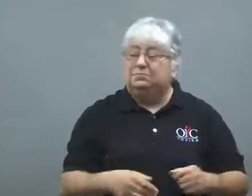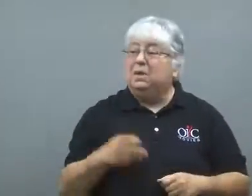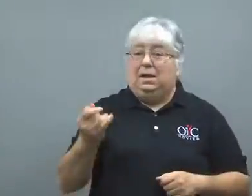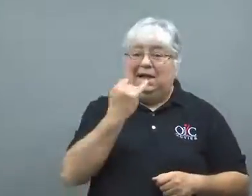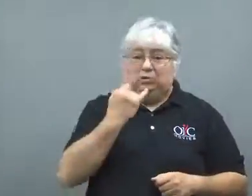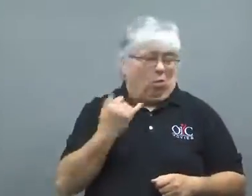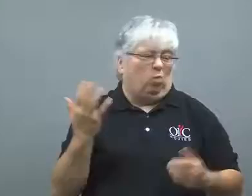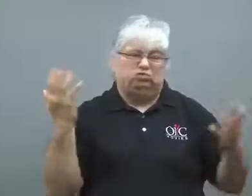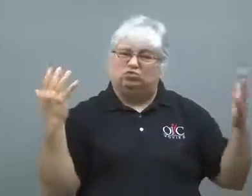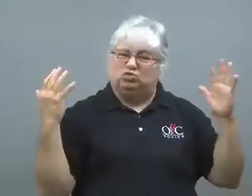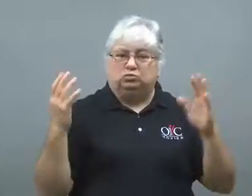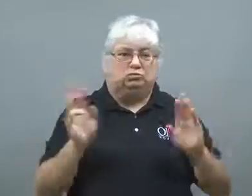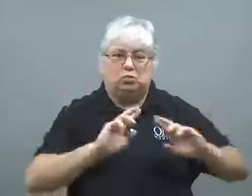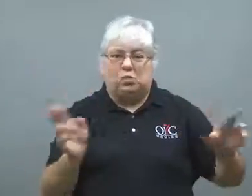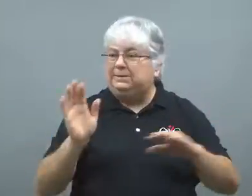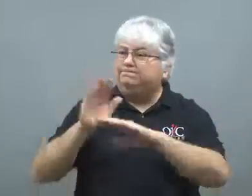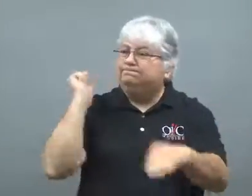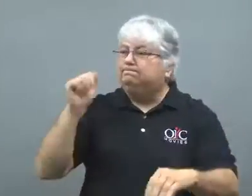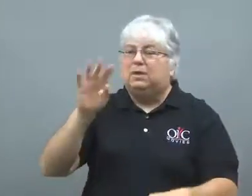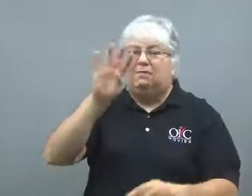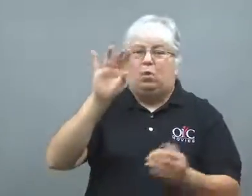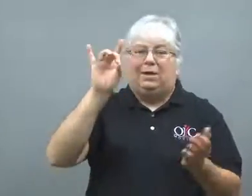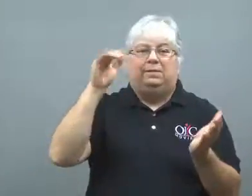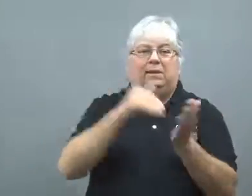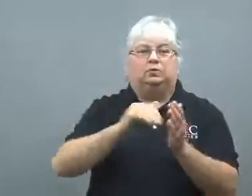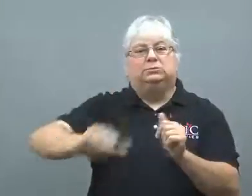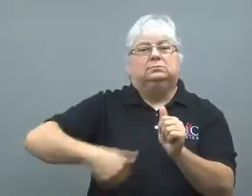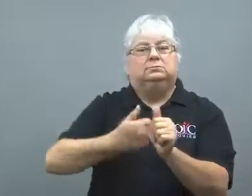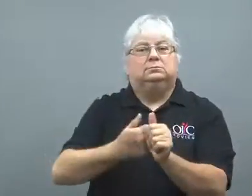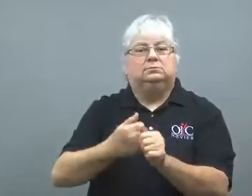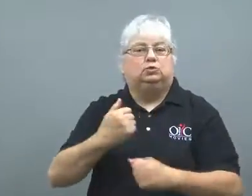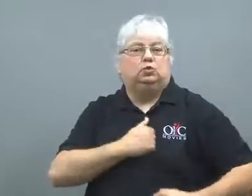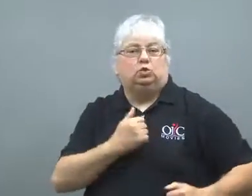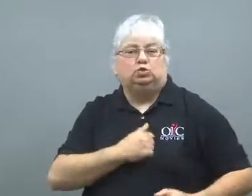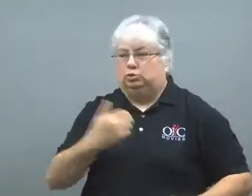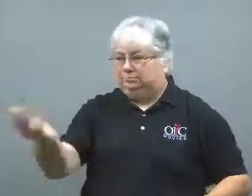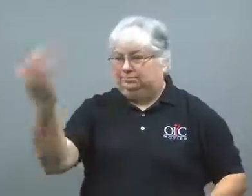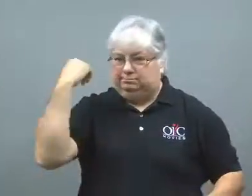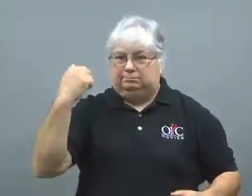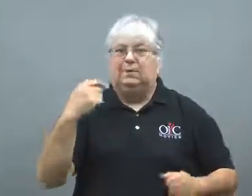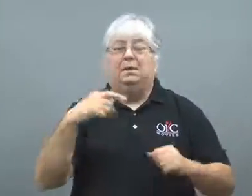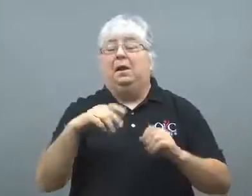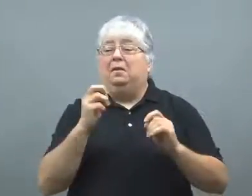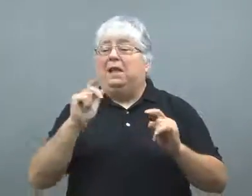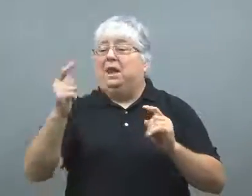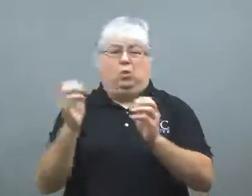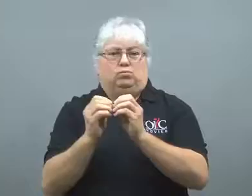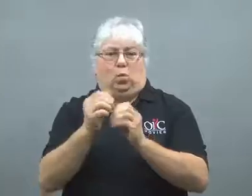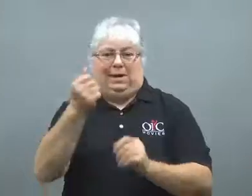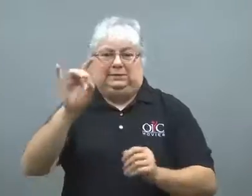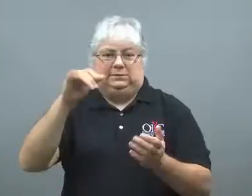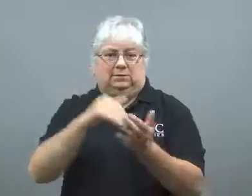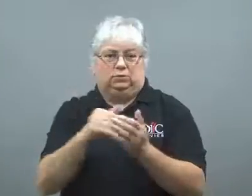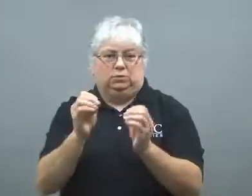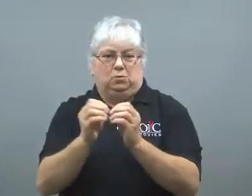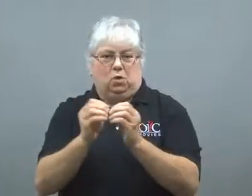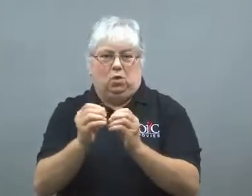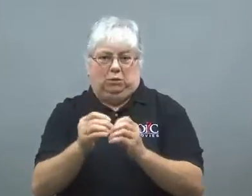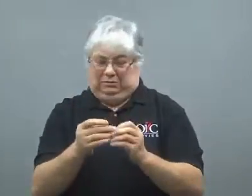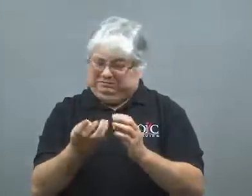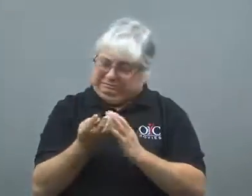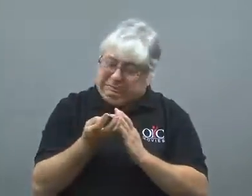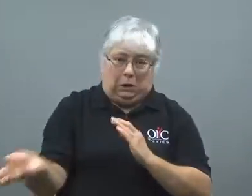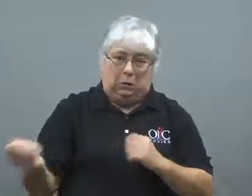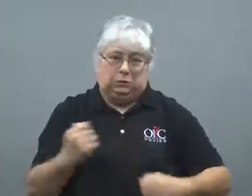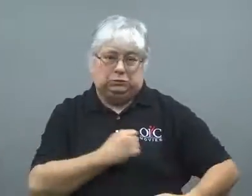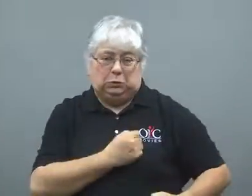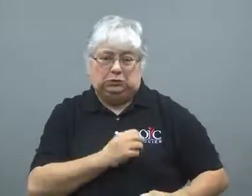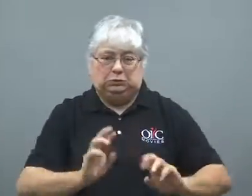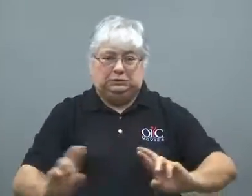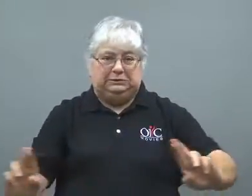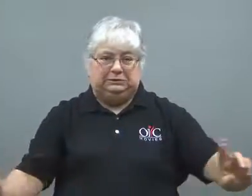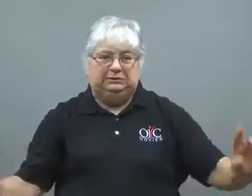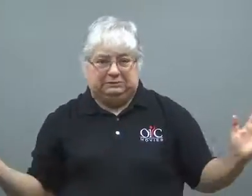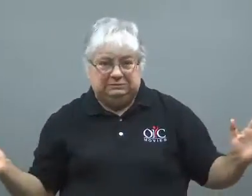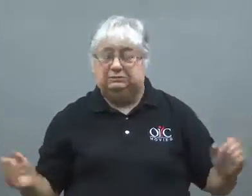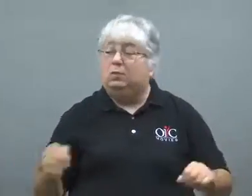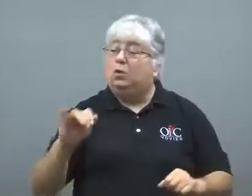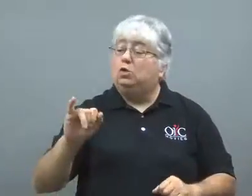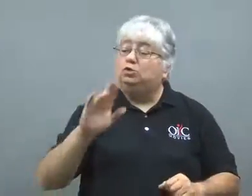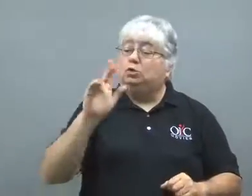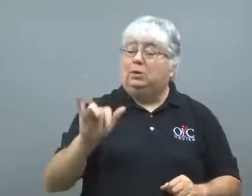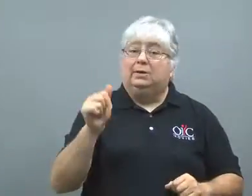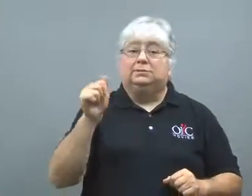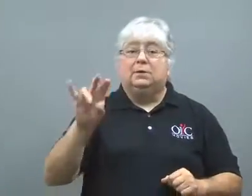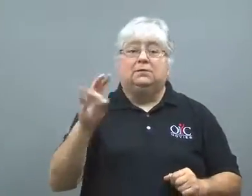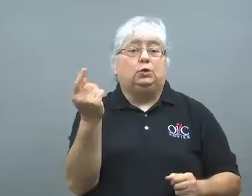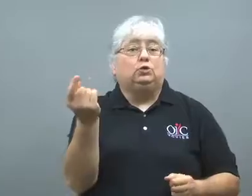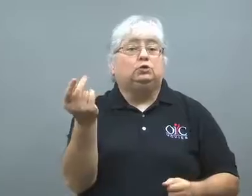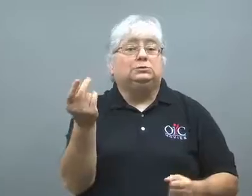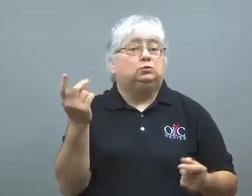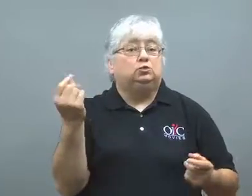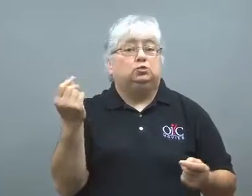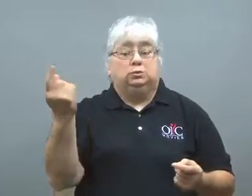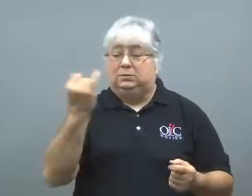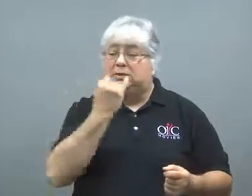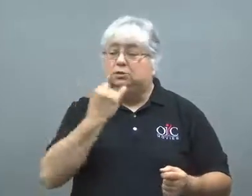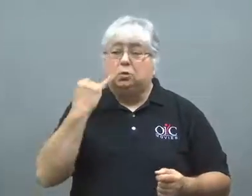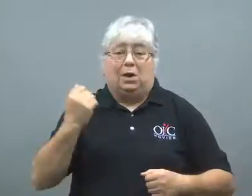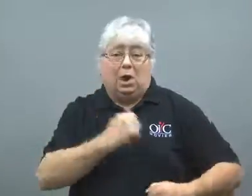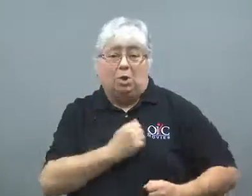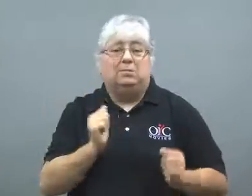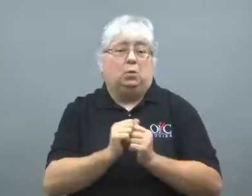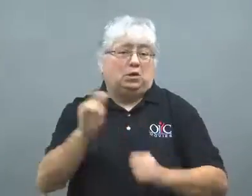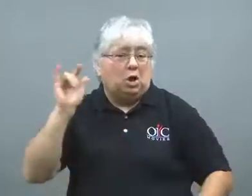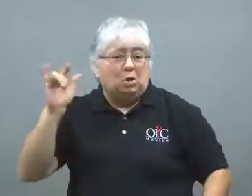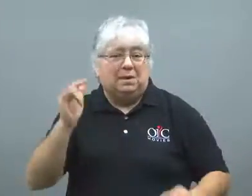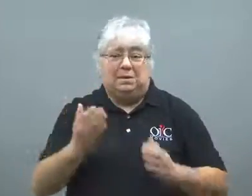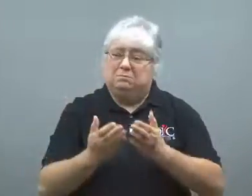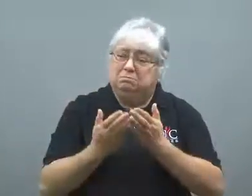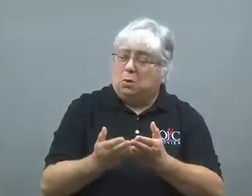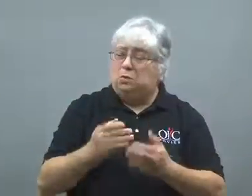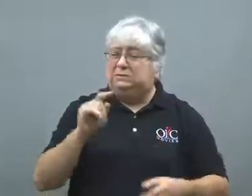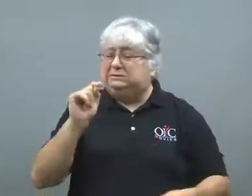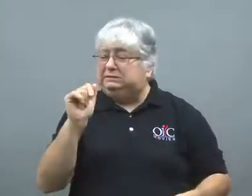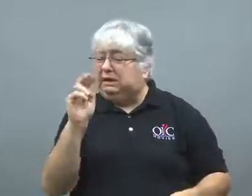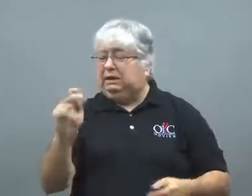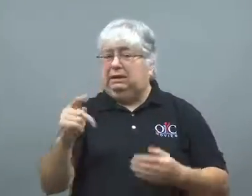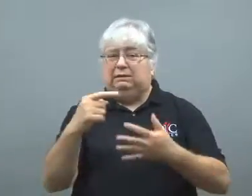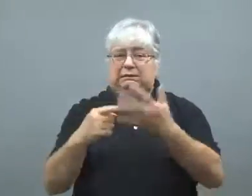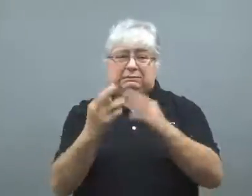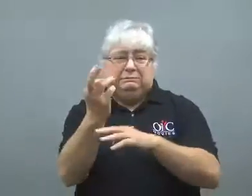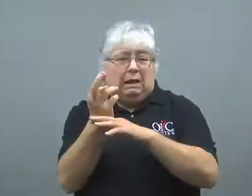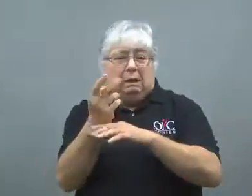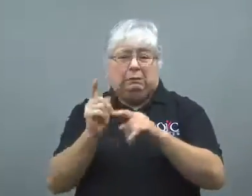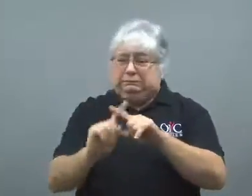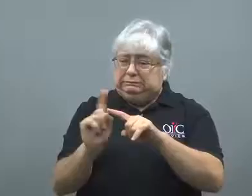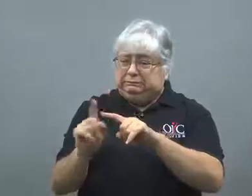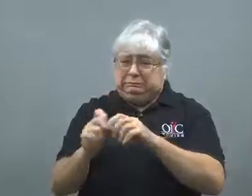Israel then called up 48,000 reserve troops, and then another 18,000.